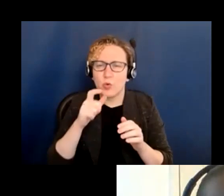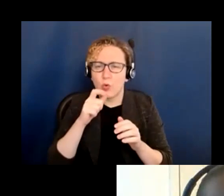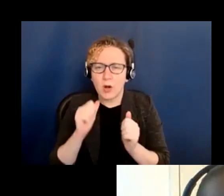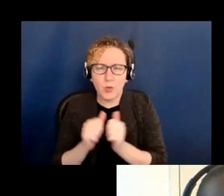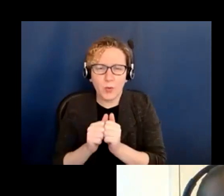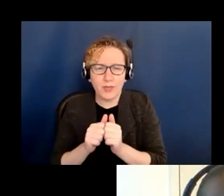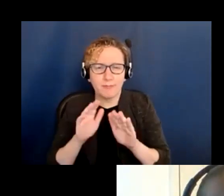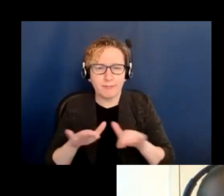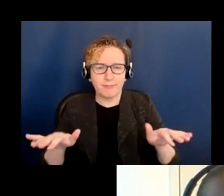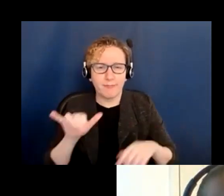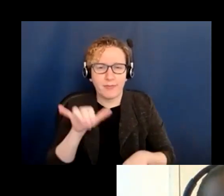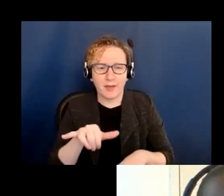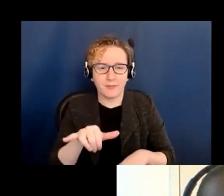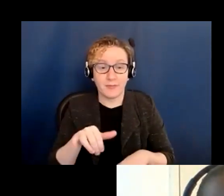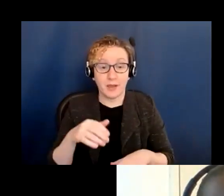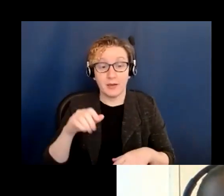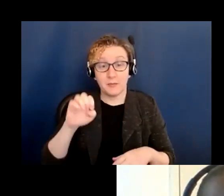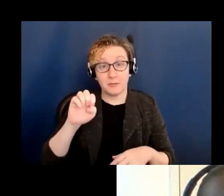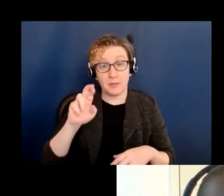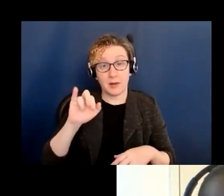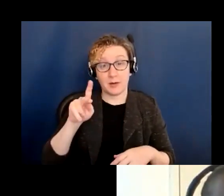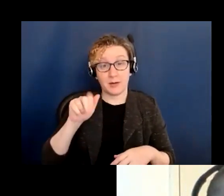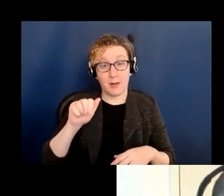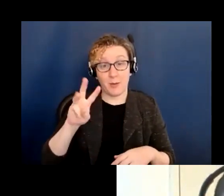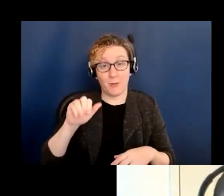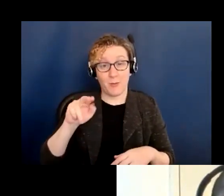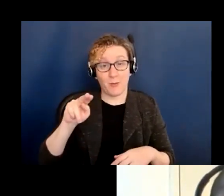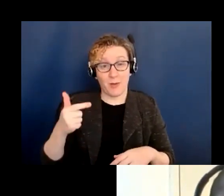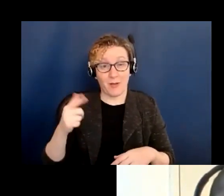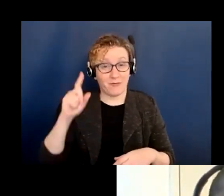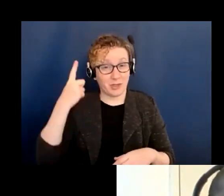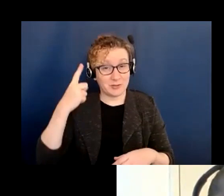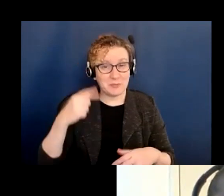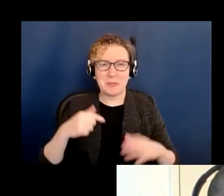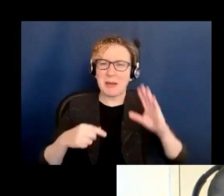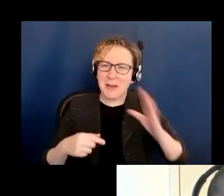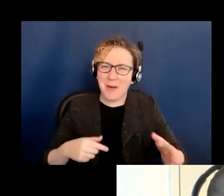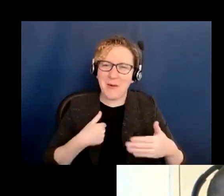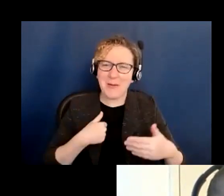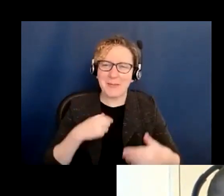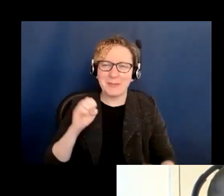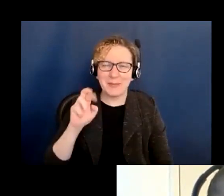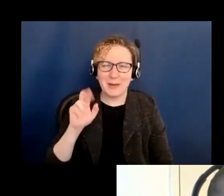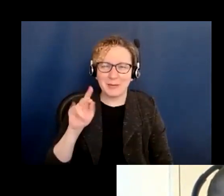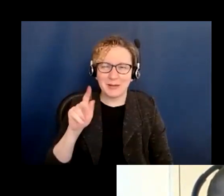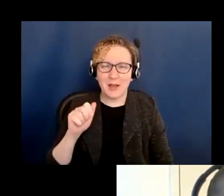Hello. I am Erika, I am the Project Coordinator at the Watson Foundation.